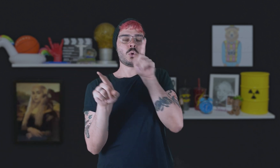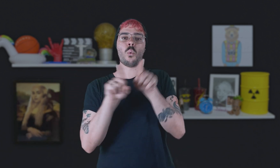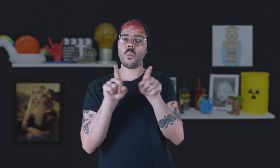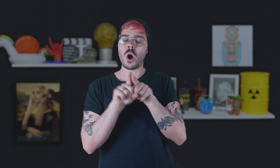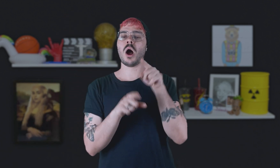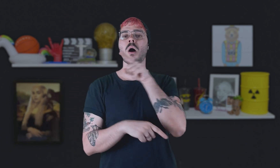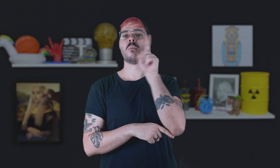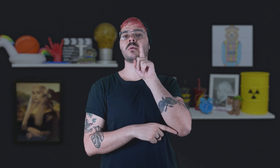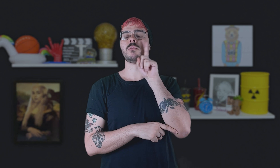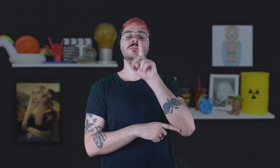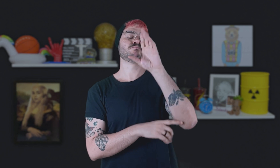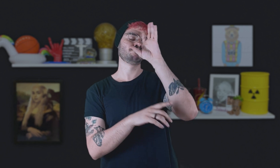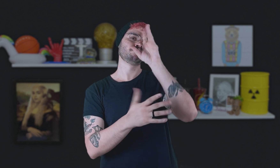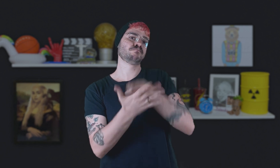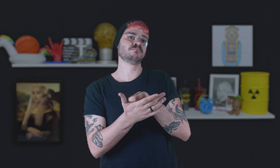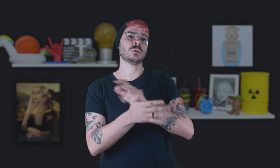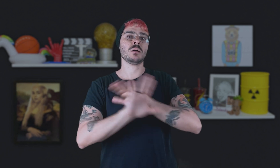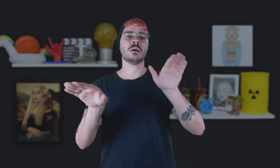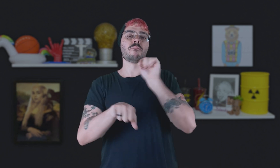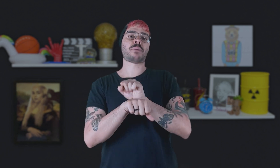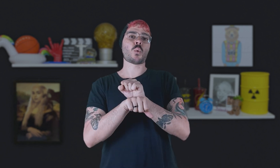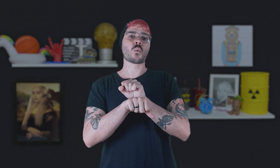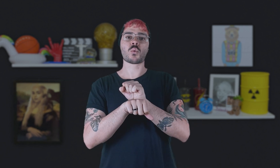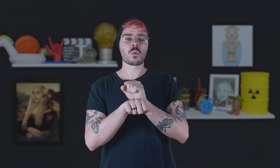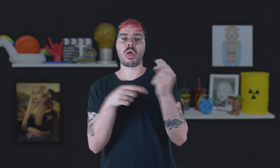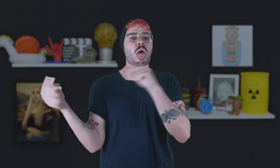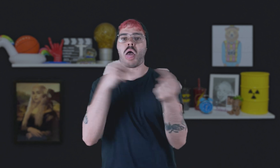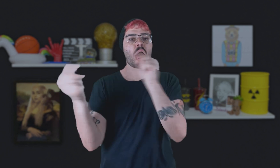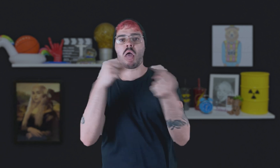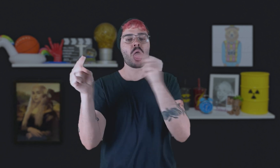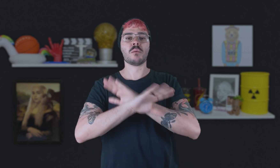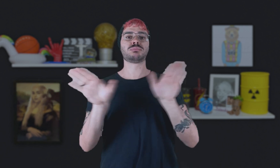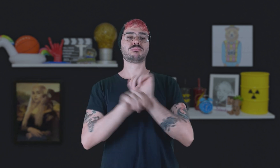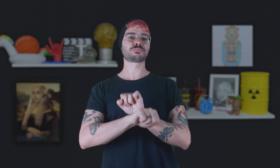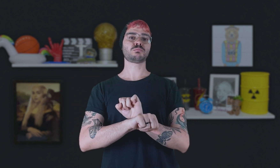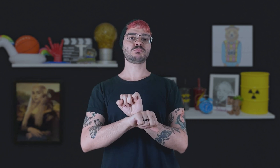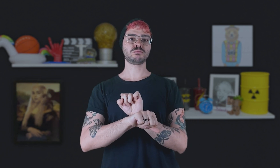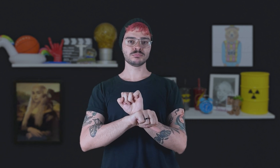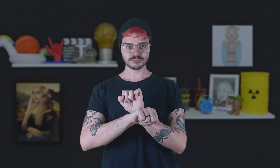After all, the US decided to stop this nonsense!